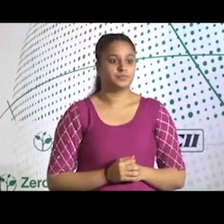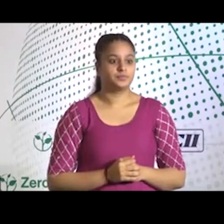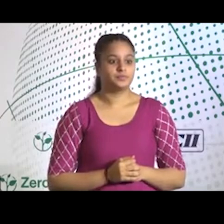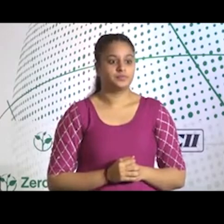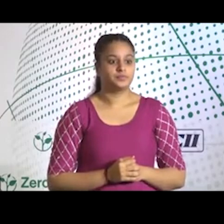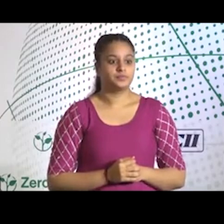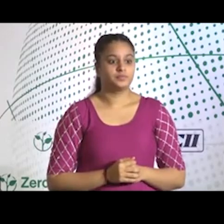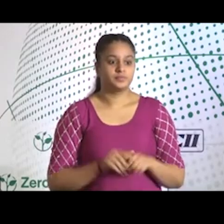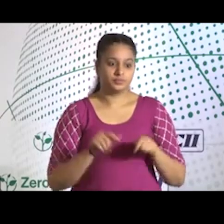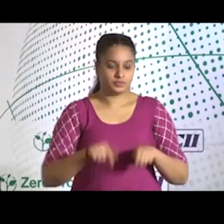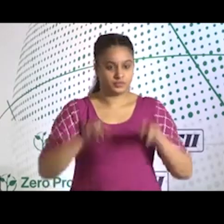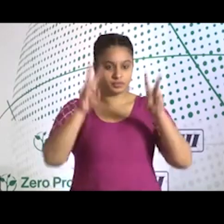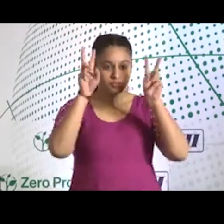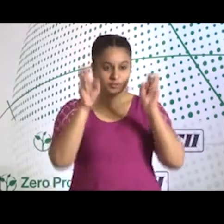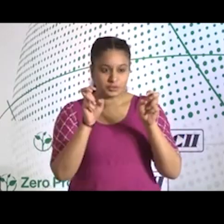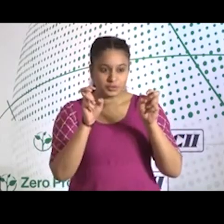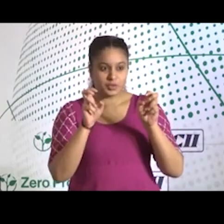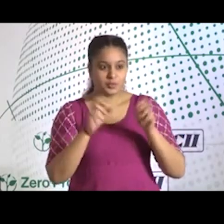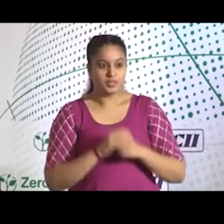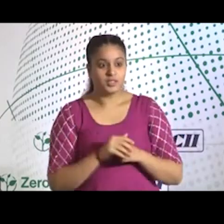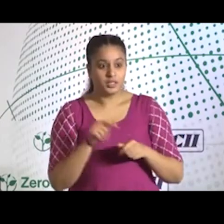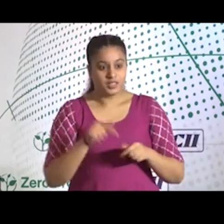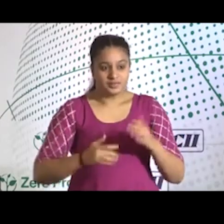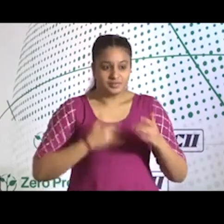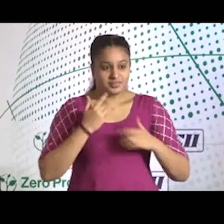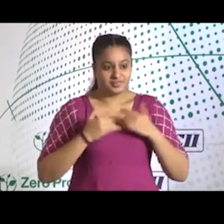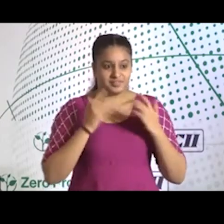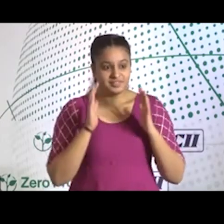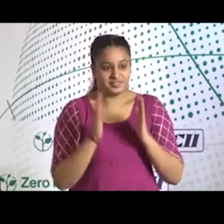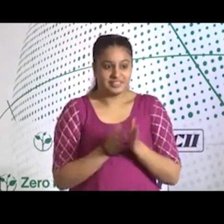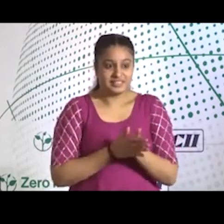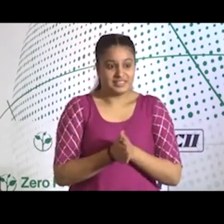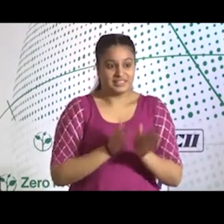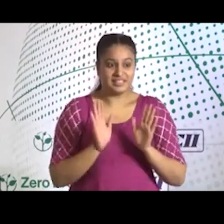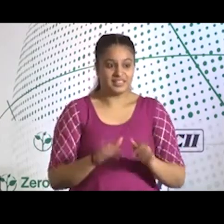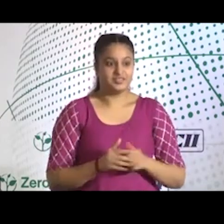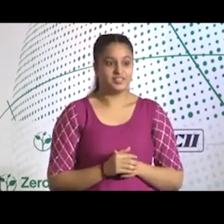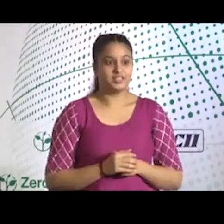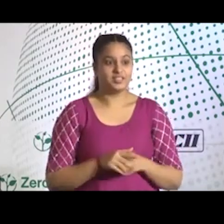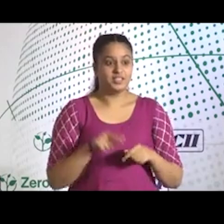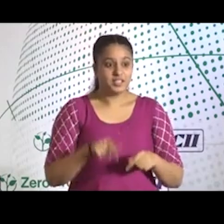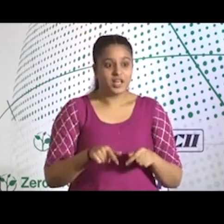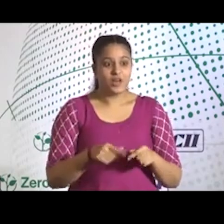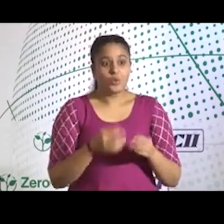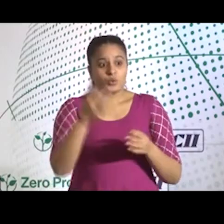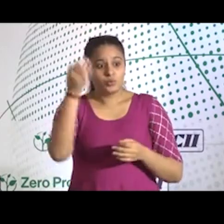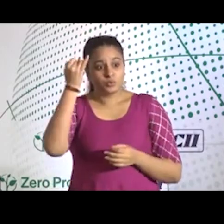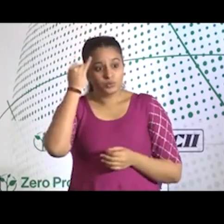the topic is extremely interesting. It's about how innovative technologies